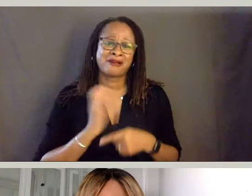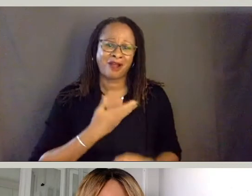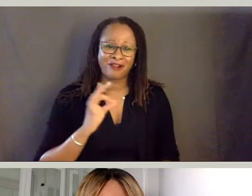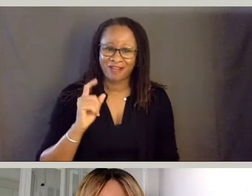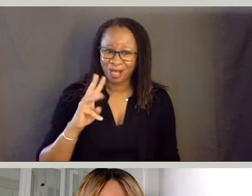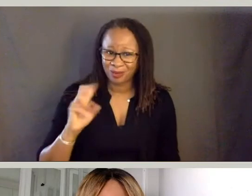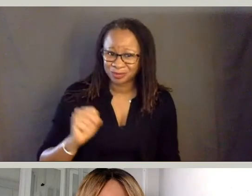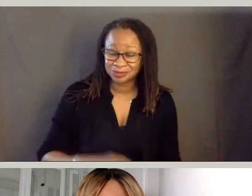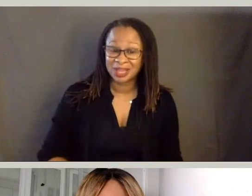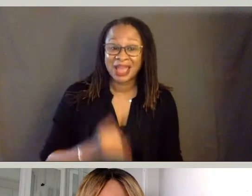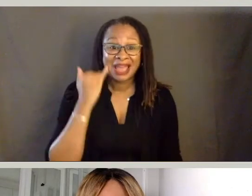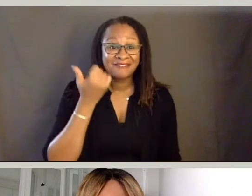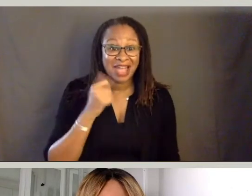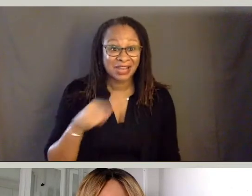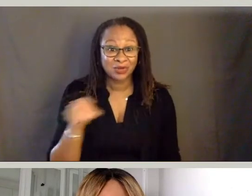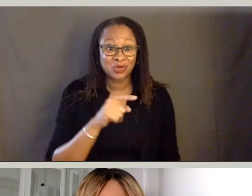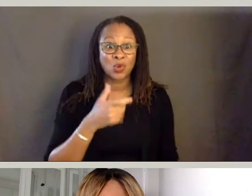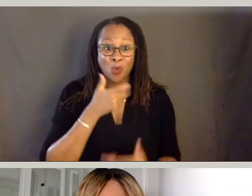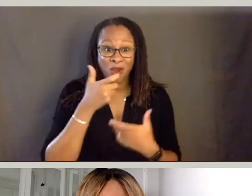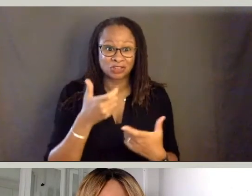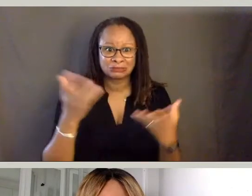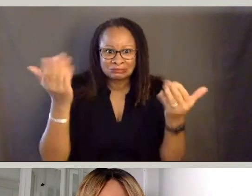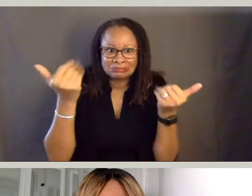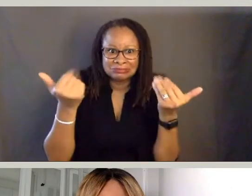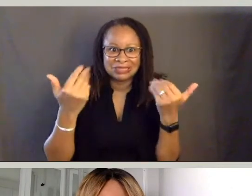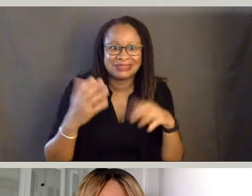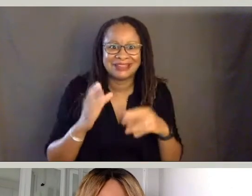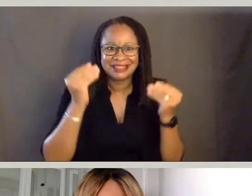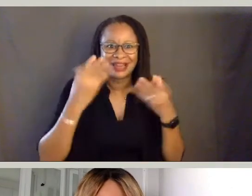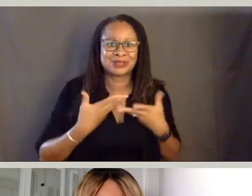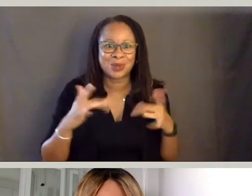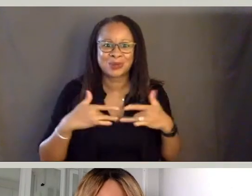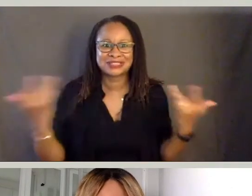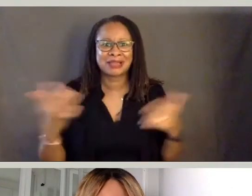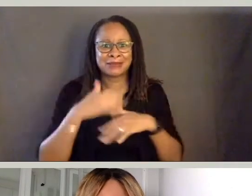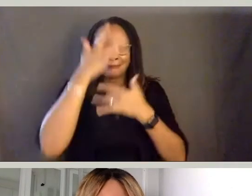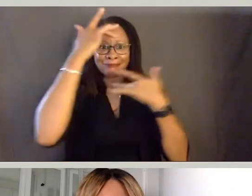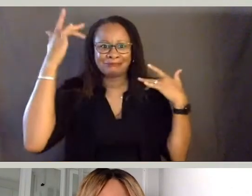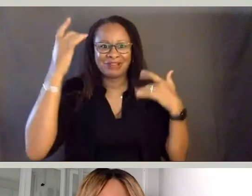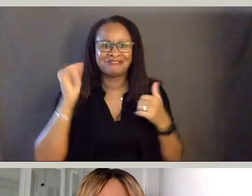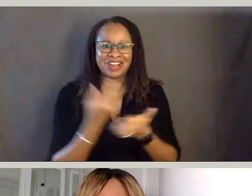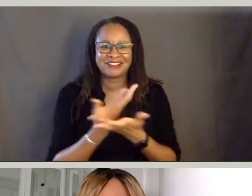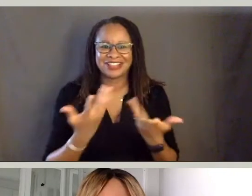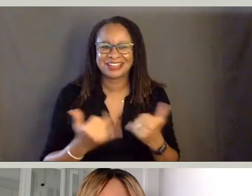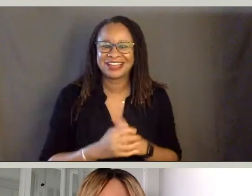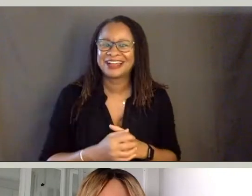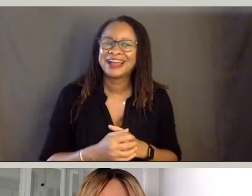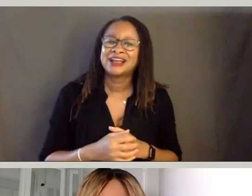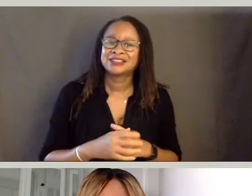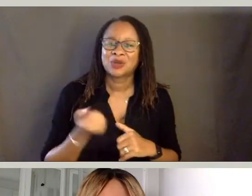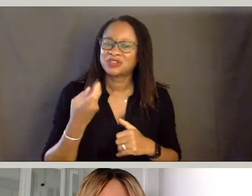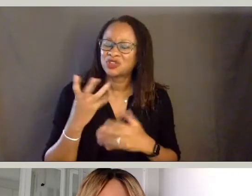If any of you are watching chime in and give us updates 'cause I'm drawing a blank right now, but those are a few.